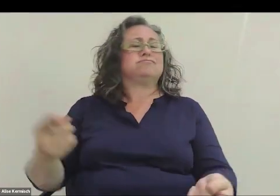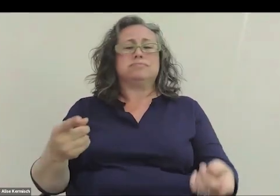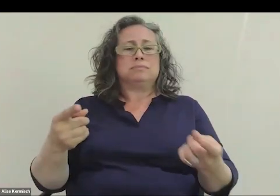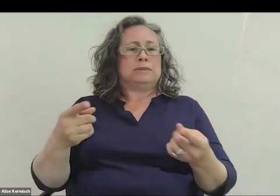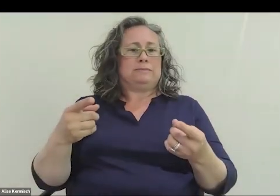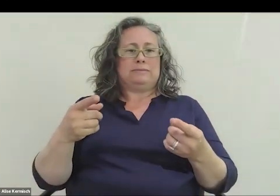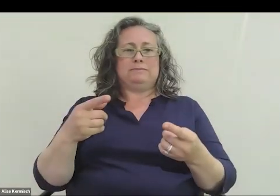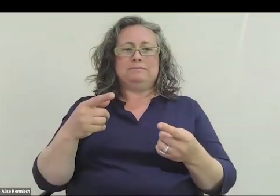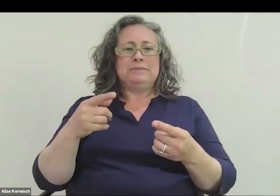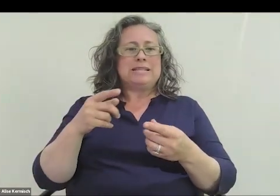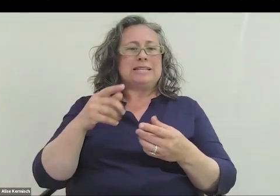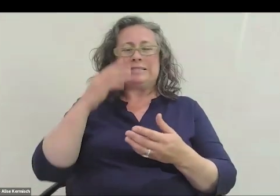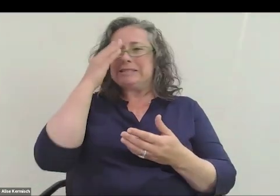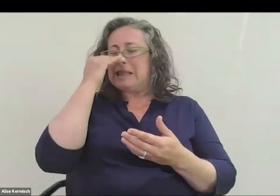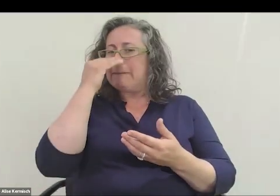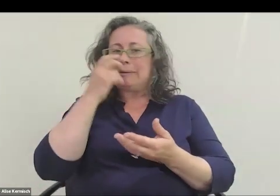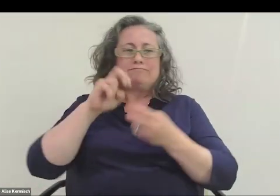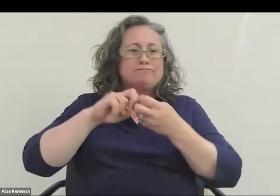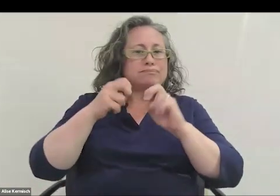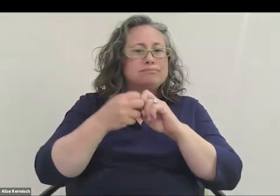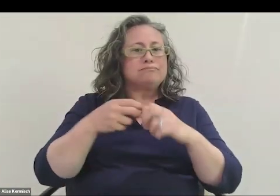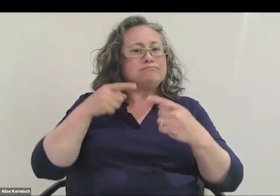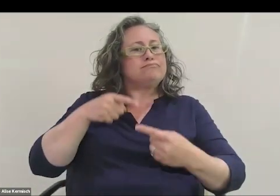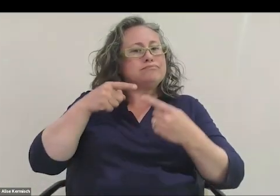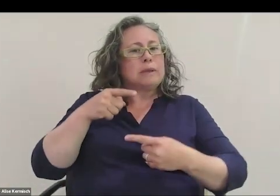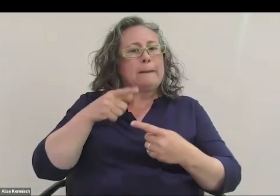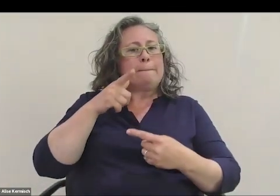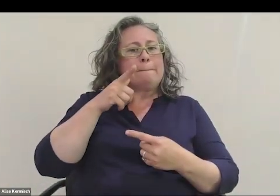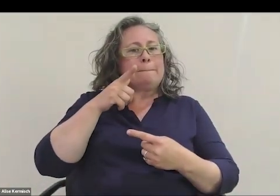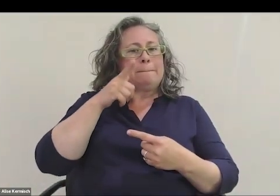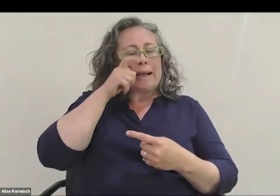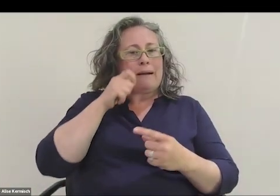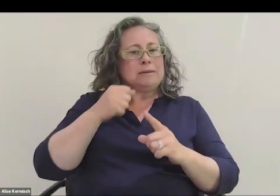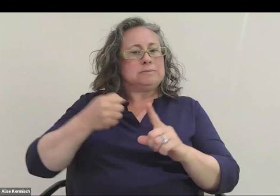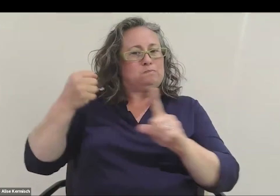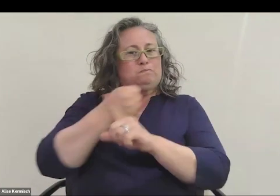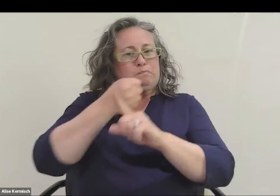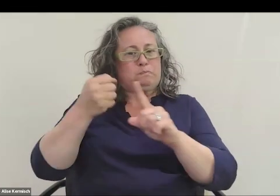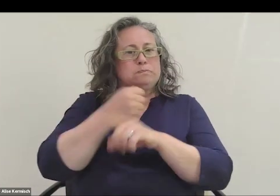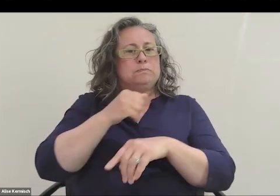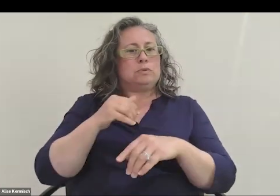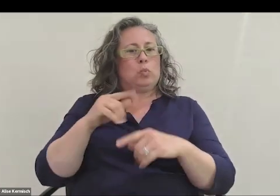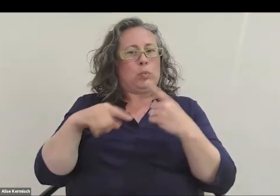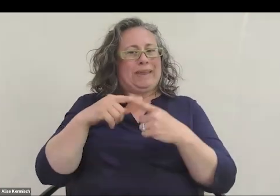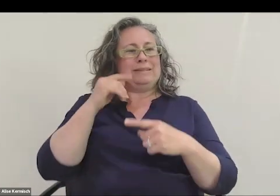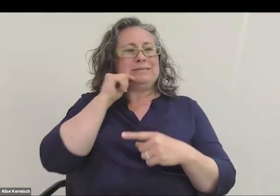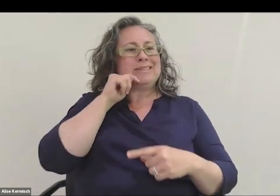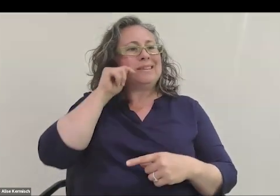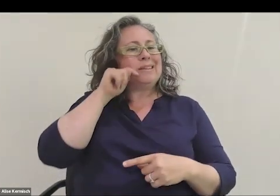This is not irrelevant. It makes her more of a badass, not less. So often, we don't mention disability,